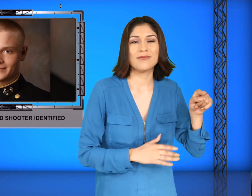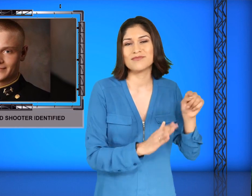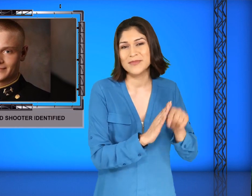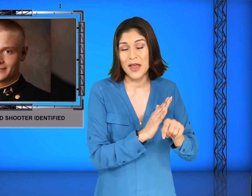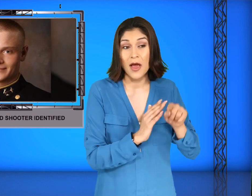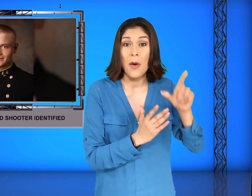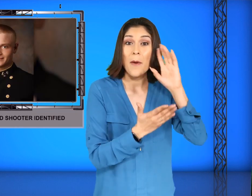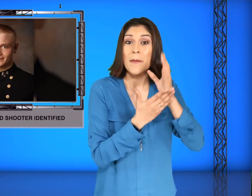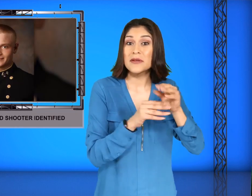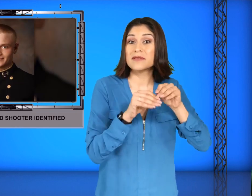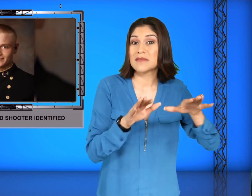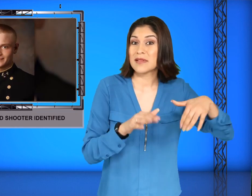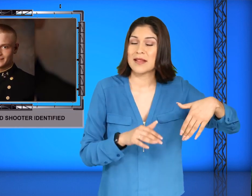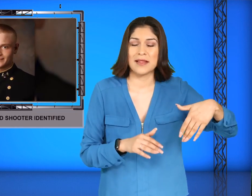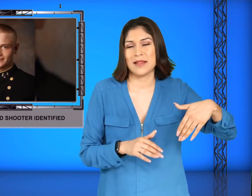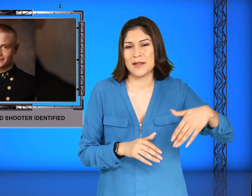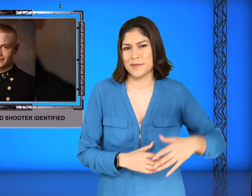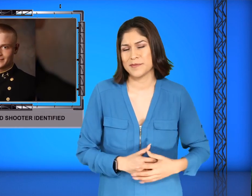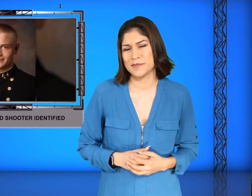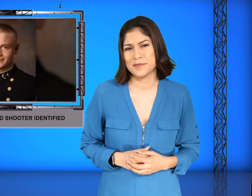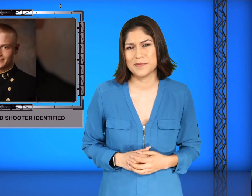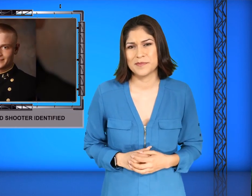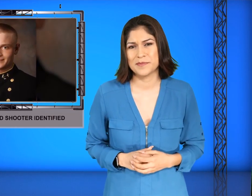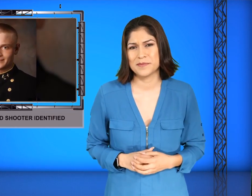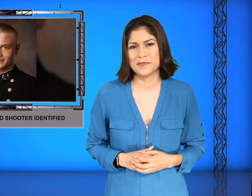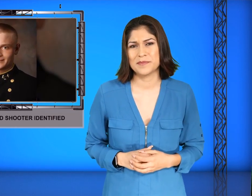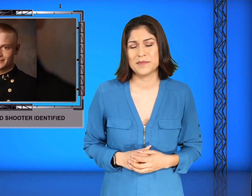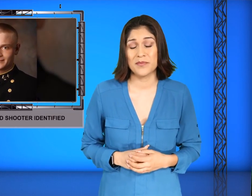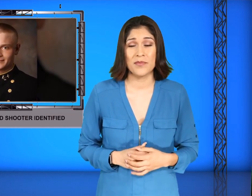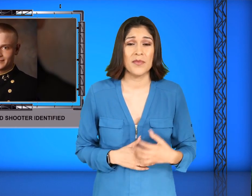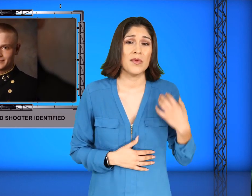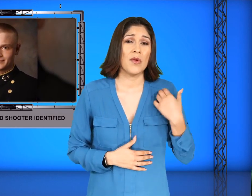also killed. No picture has been provided for him just yet.